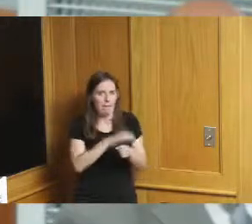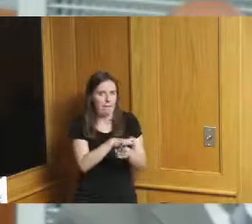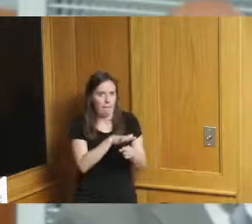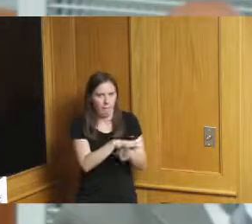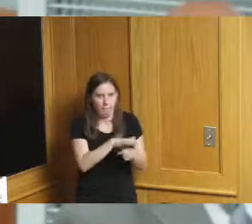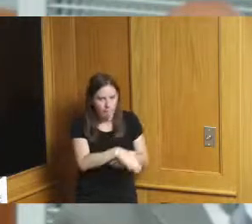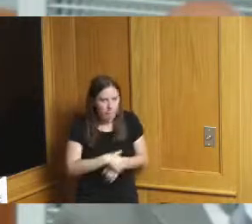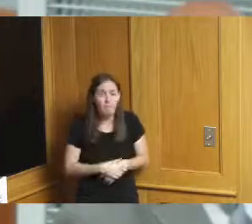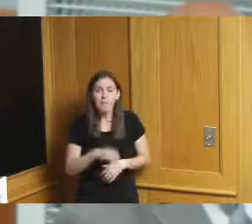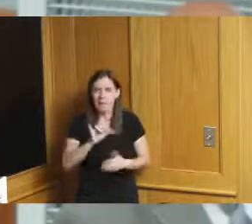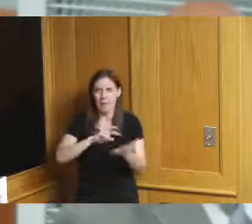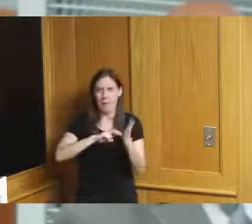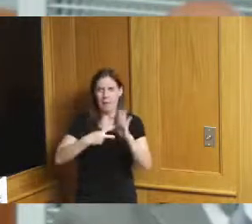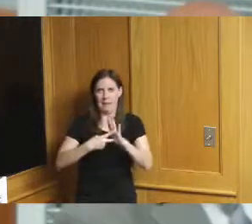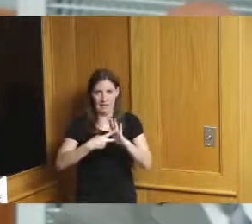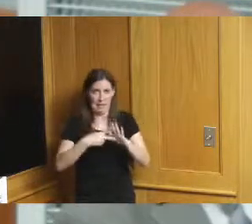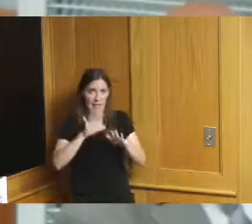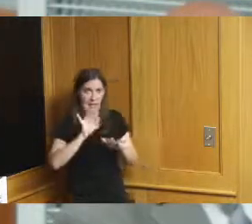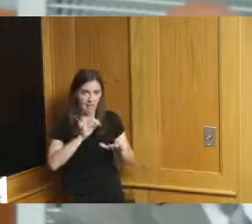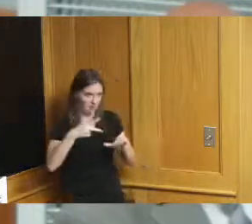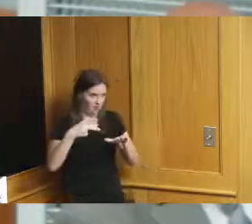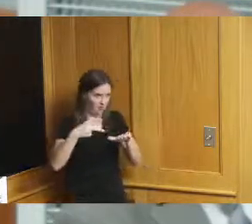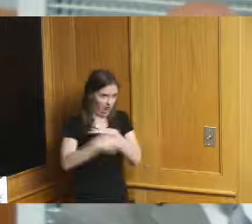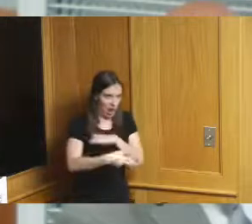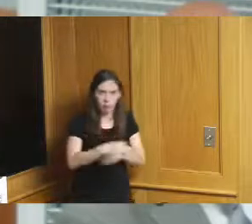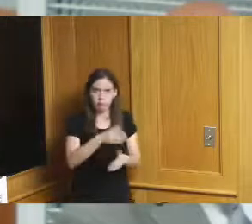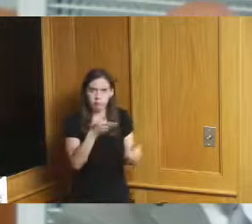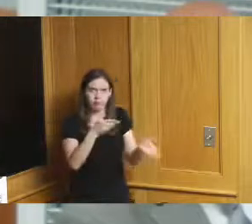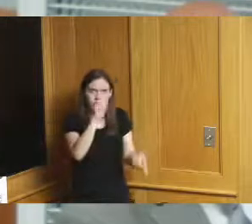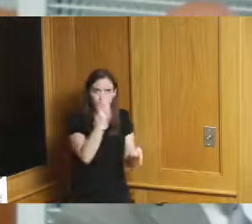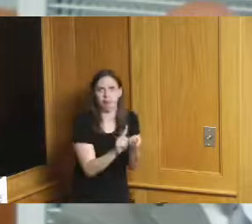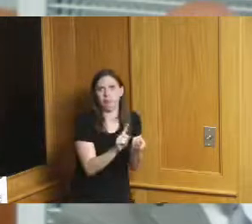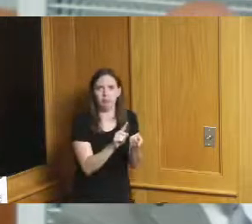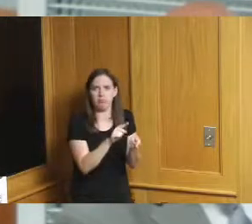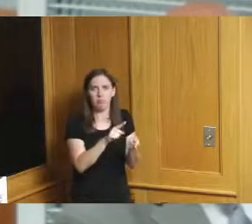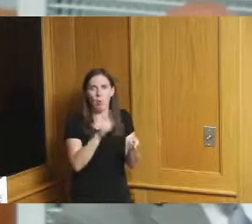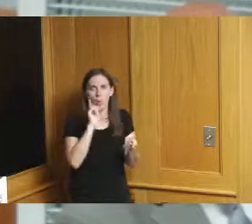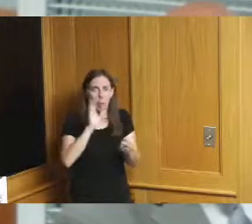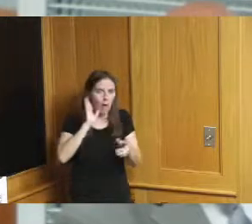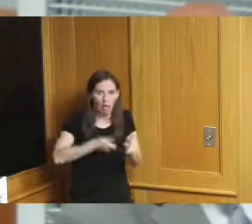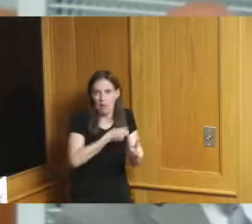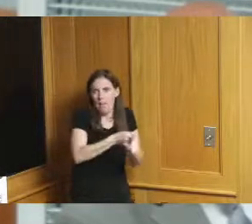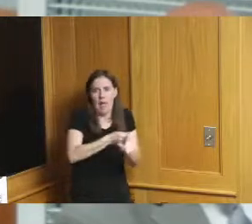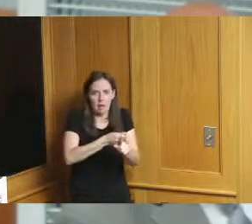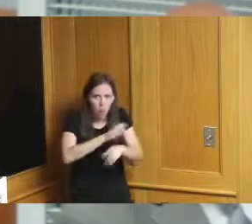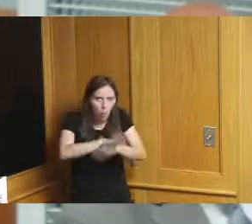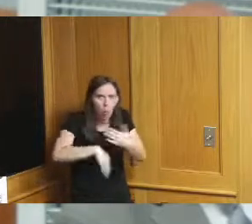mean is cuts in service and all of our service in the community um so it would create challenges